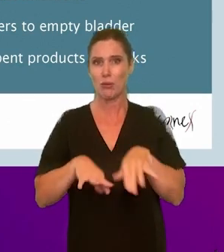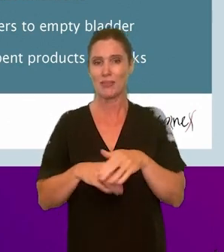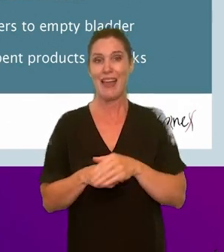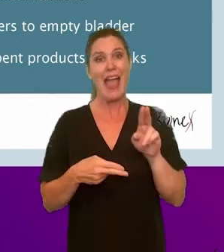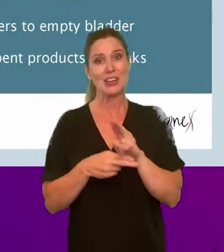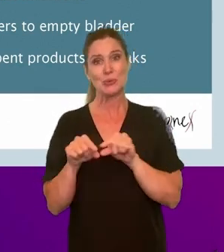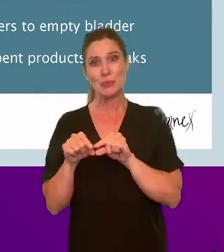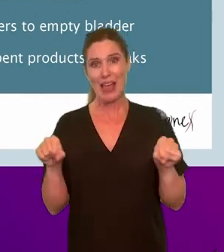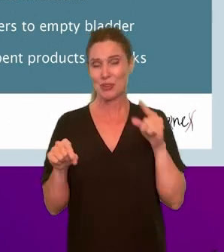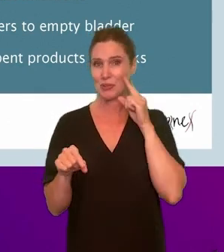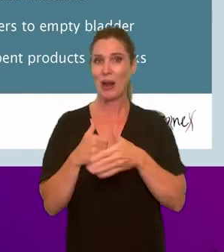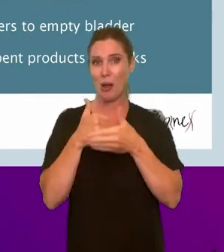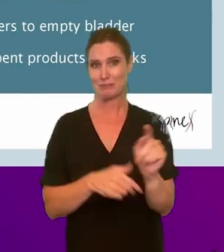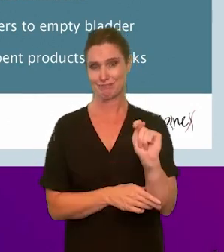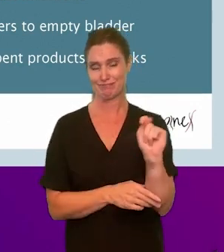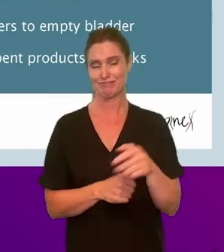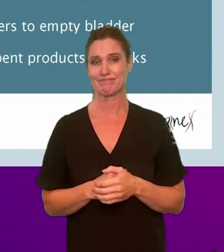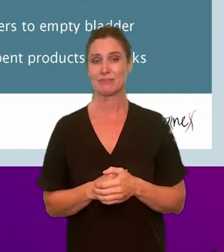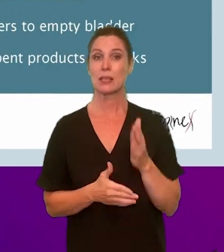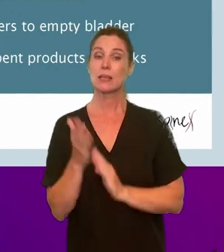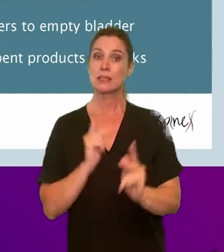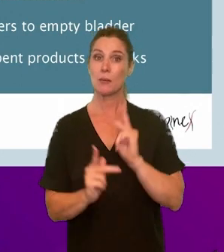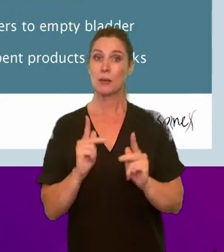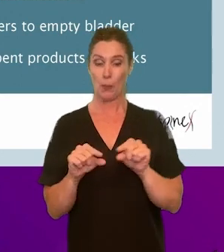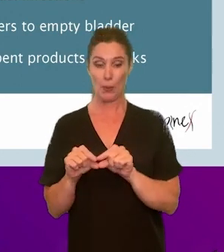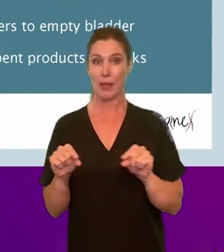For some people, catheterisation can take 20 minutes each time